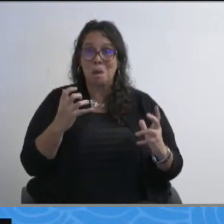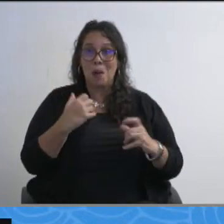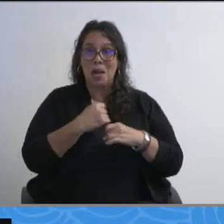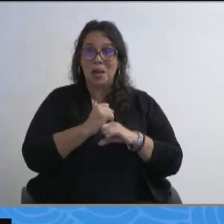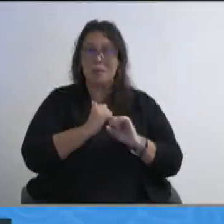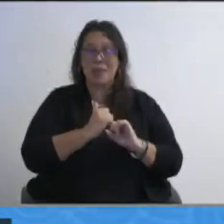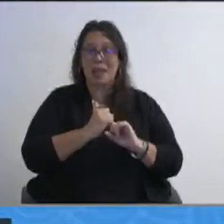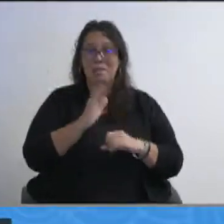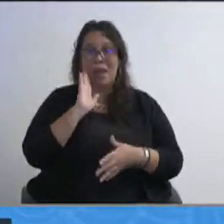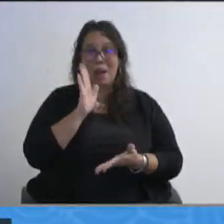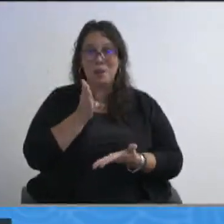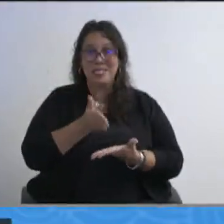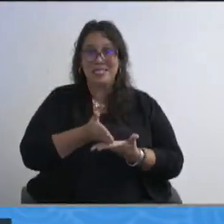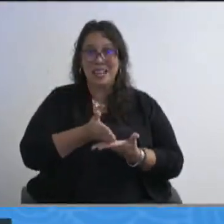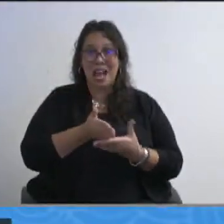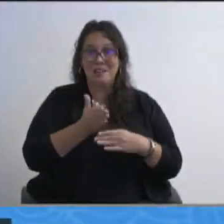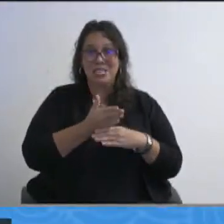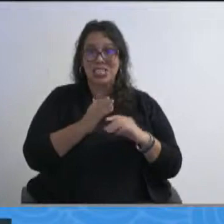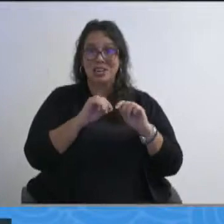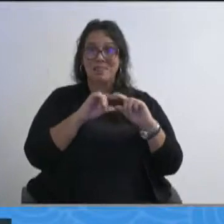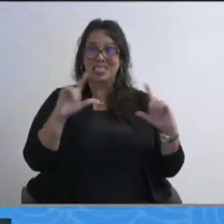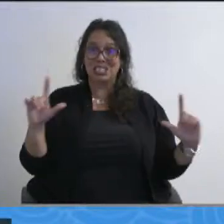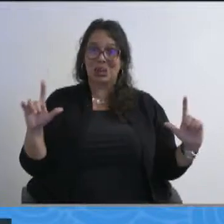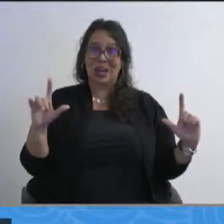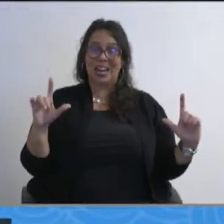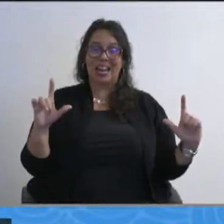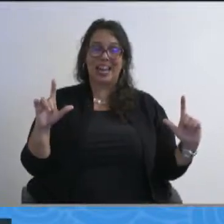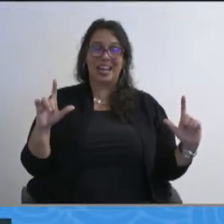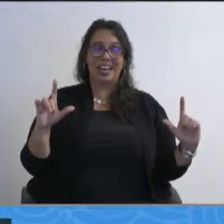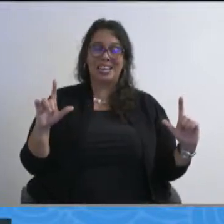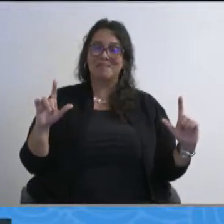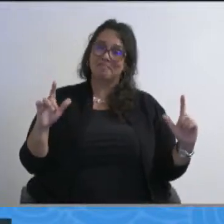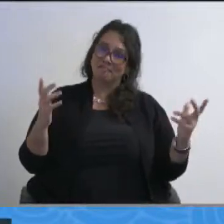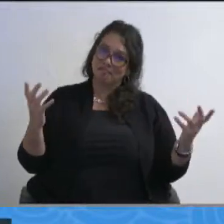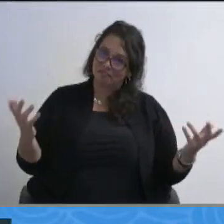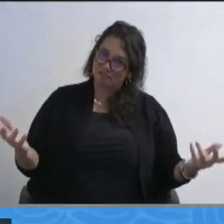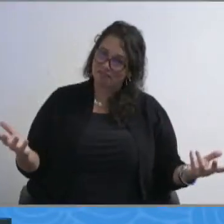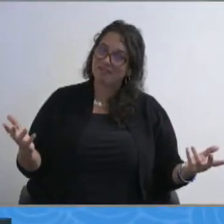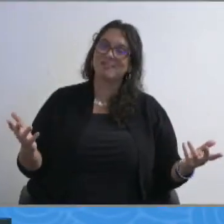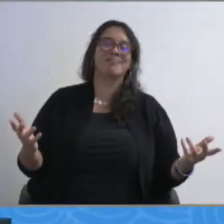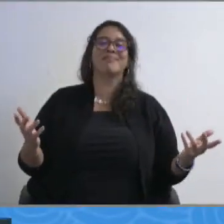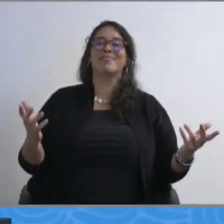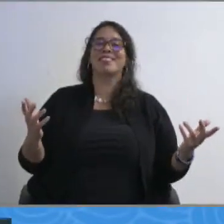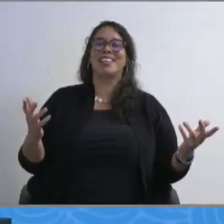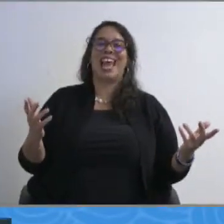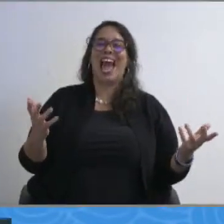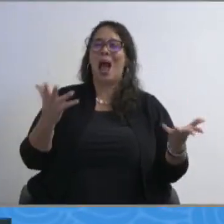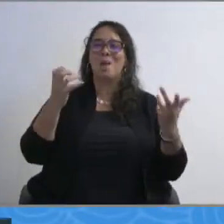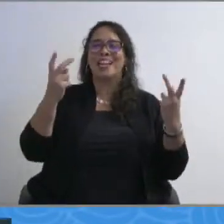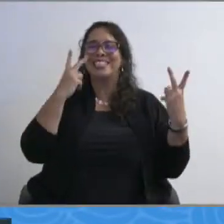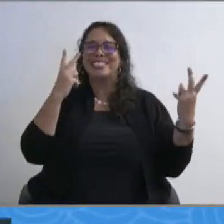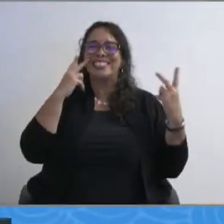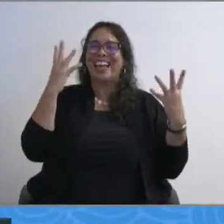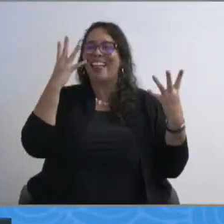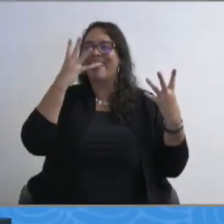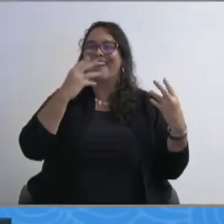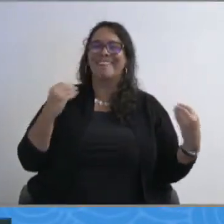I'll stop sharing my screen. And you're welcome to show your lovely faces on our video.